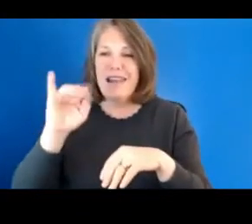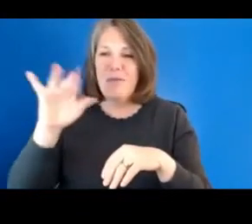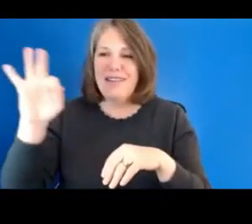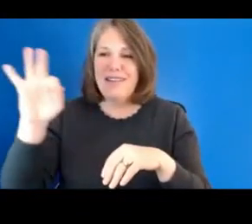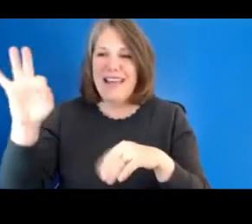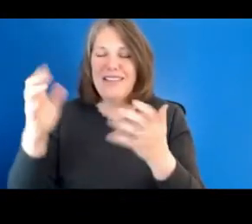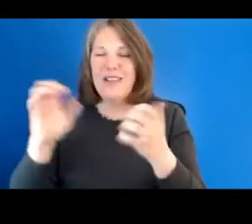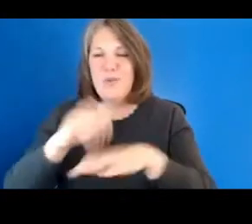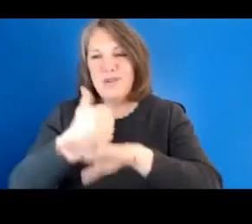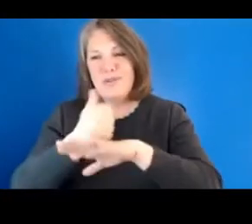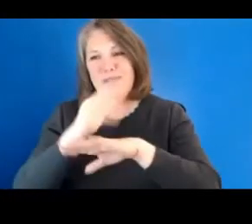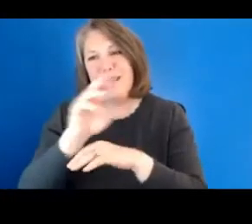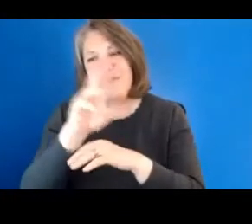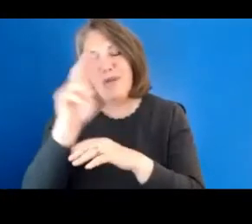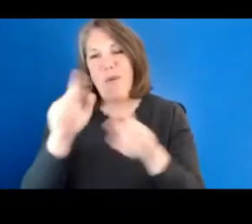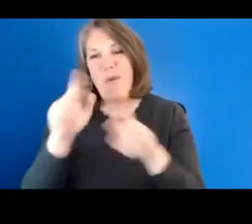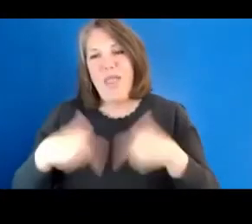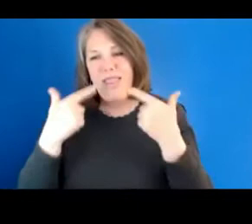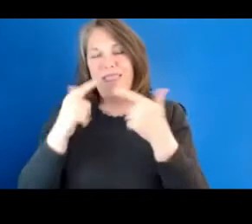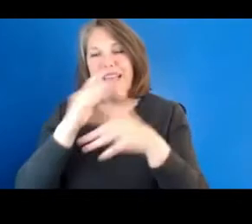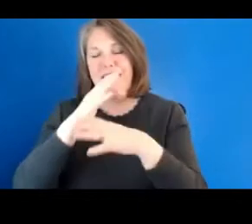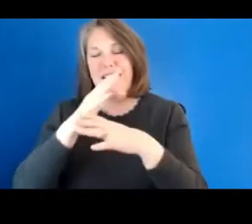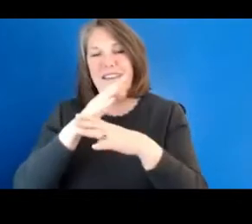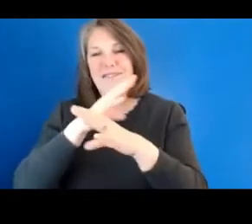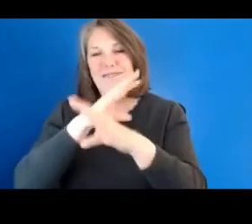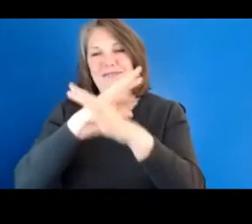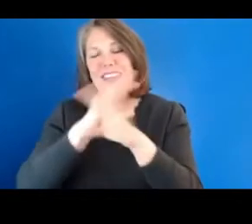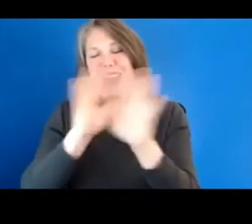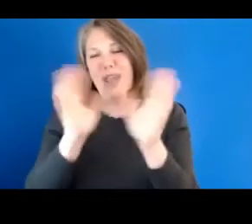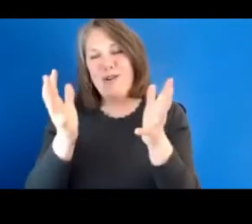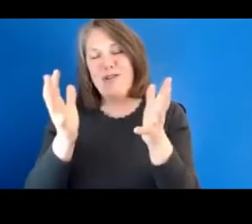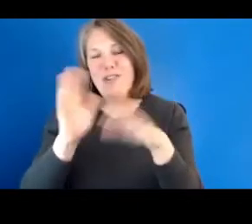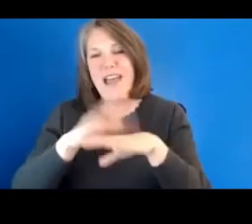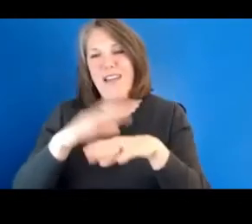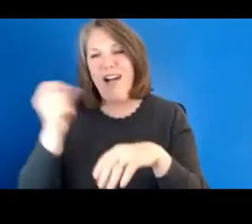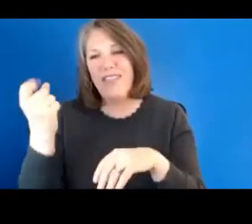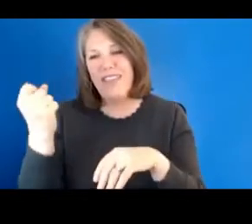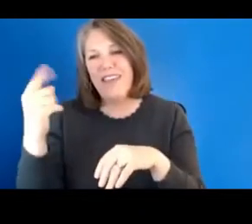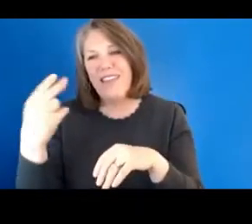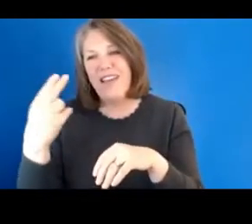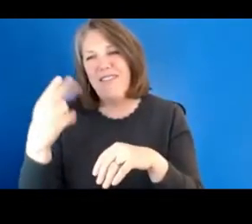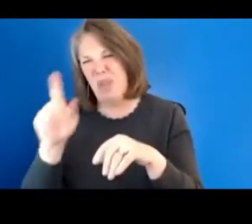17:01:44 live video chat in the gallery on the 11th, you will be able to do it